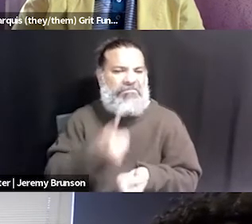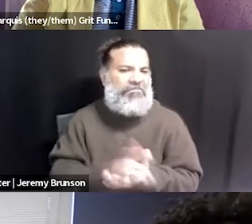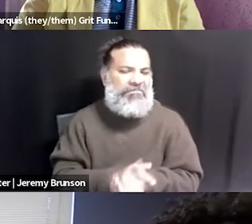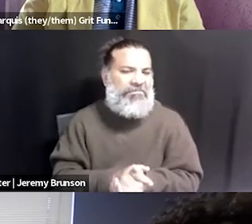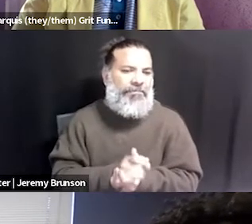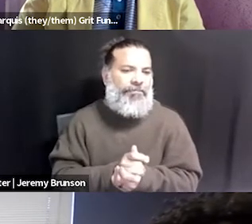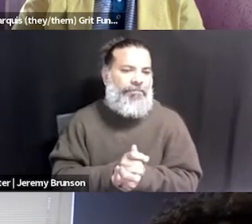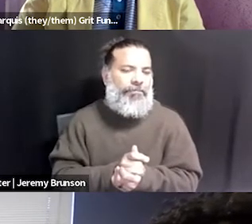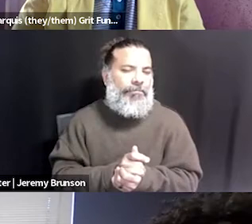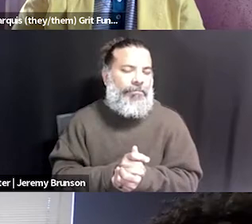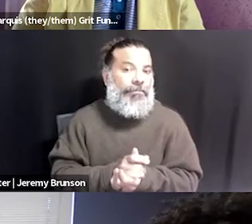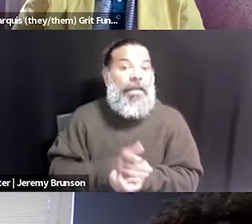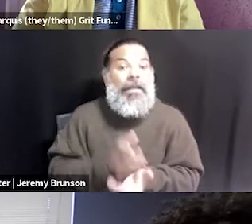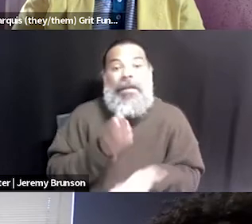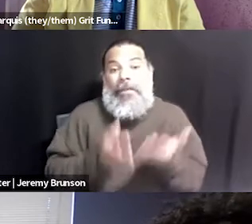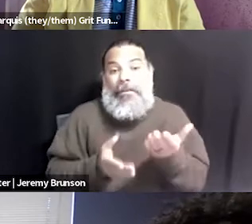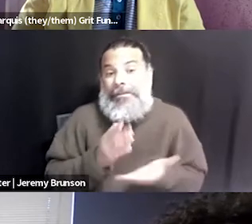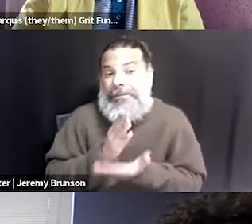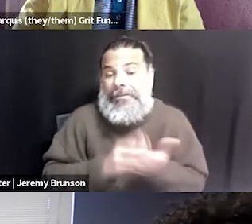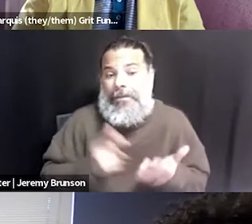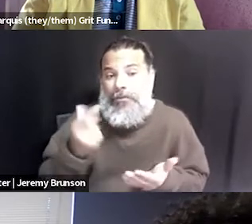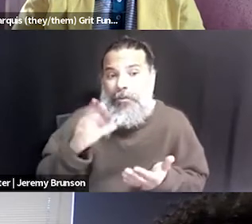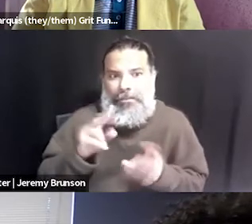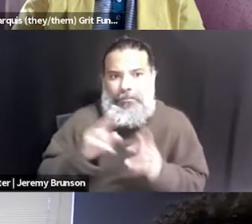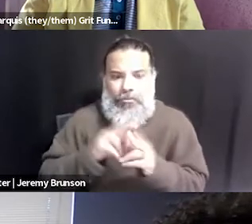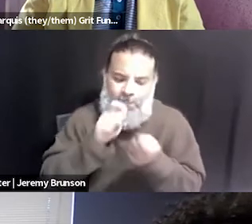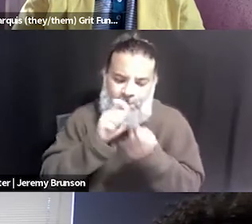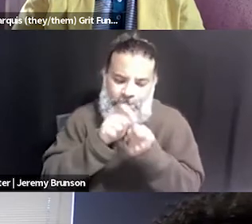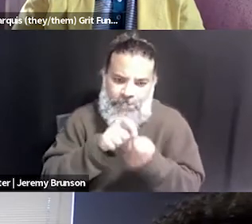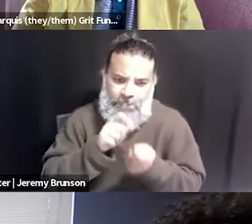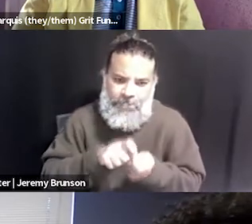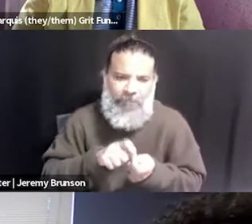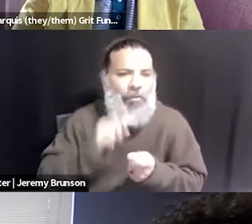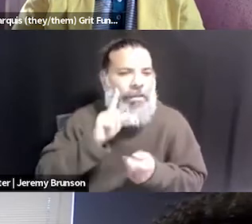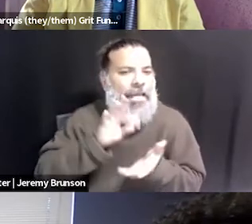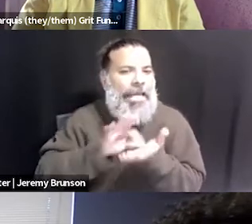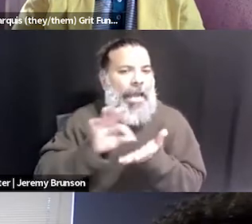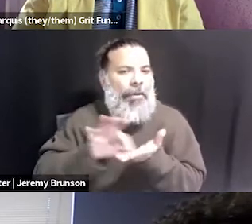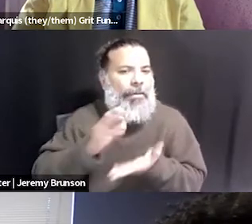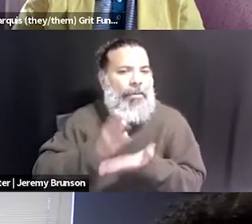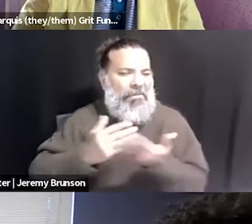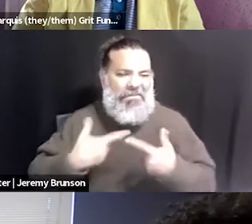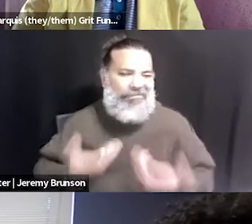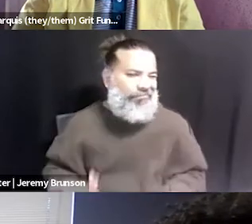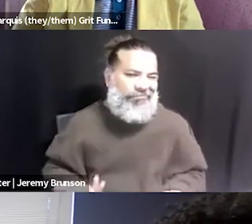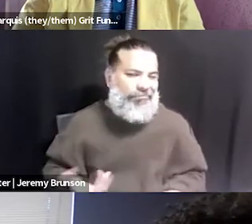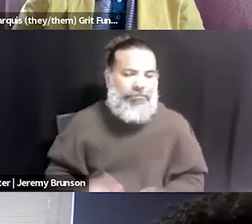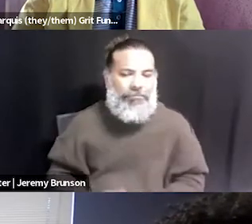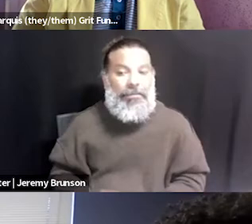I don't know. There might be some grants that get really picky on accounting, but Grit Fund wasn't